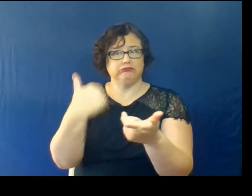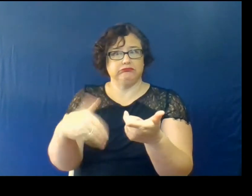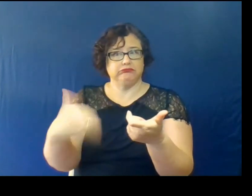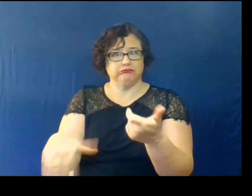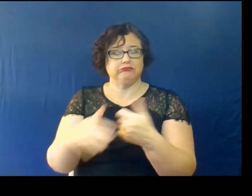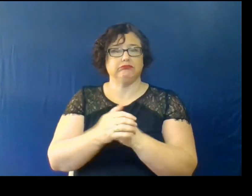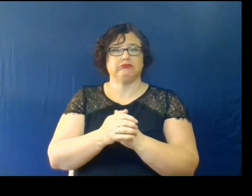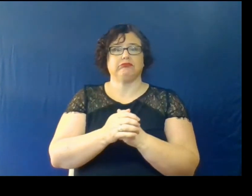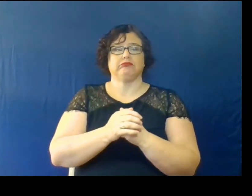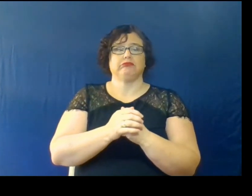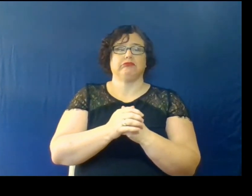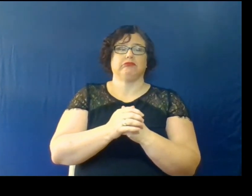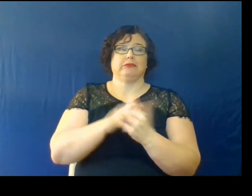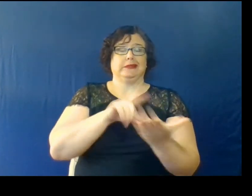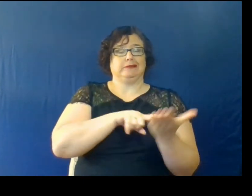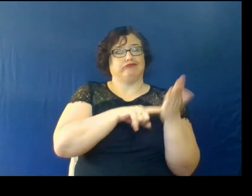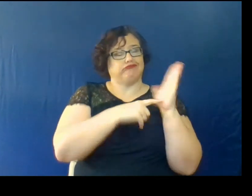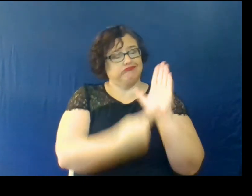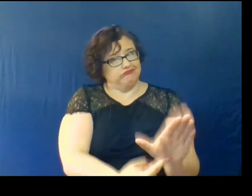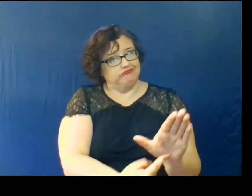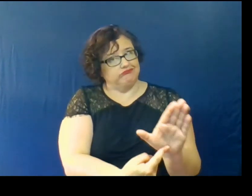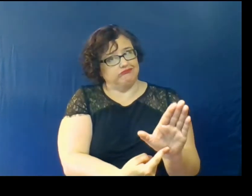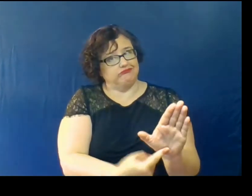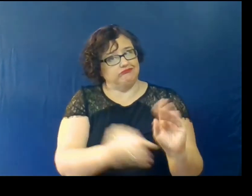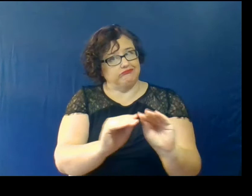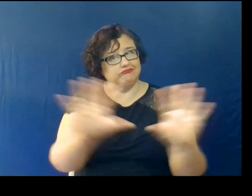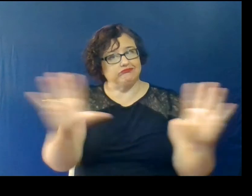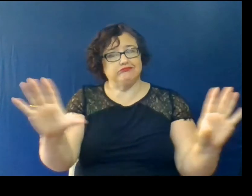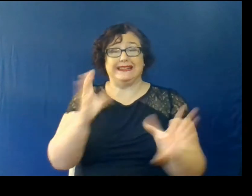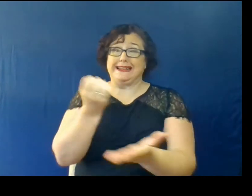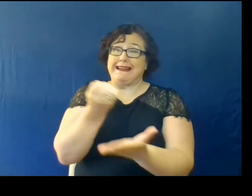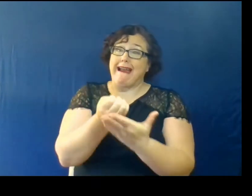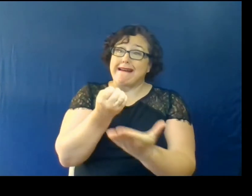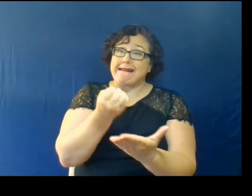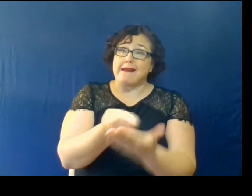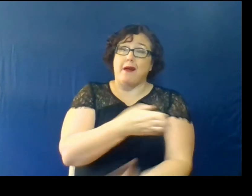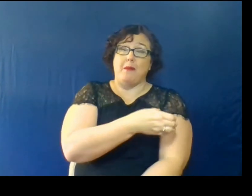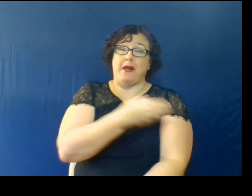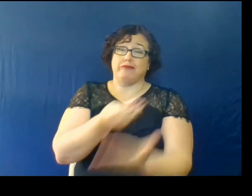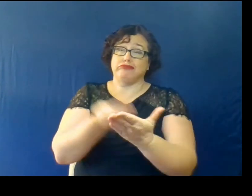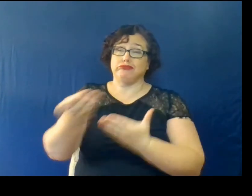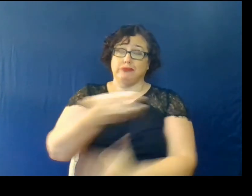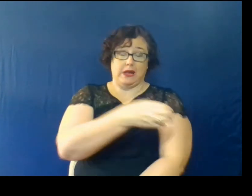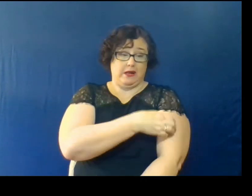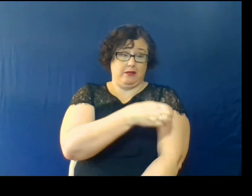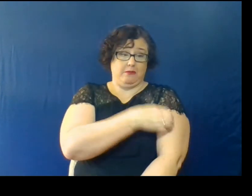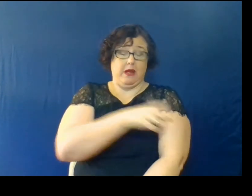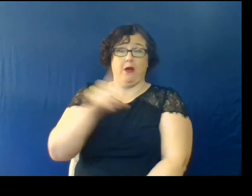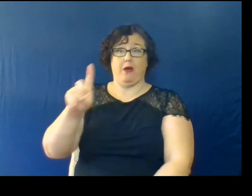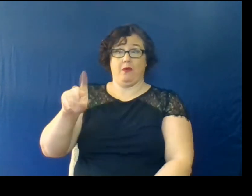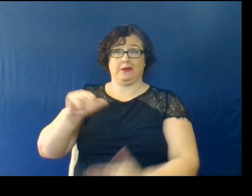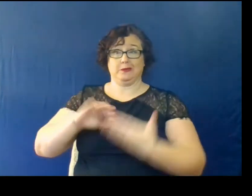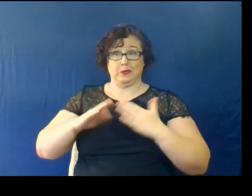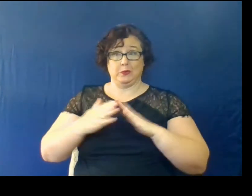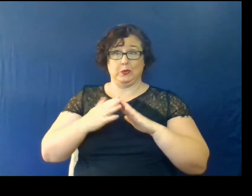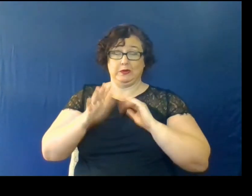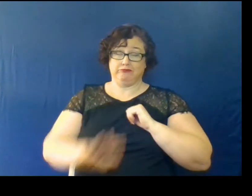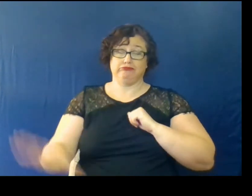demonstrate the economic buying power of the disability community nationally. And